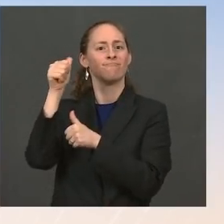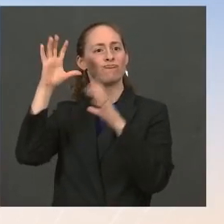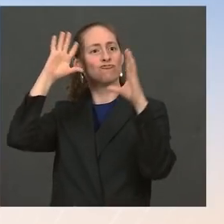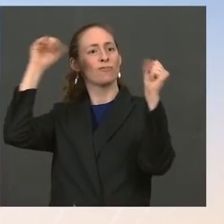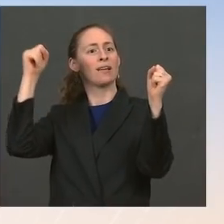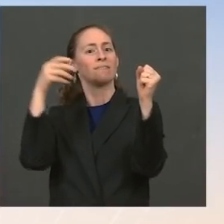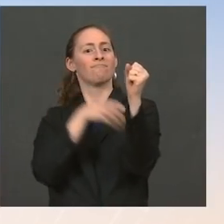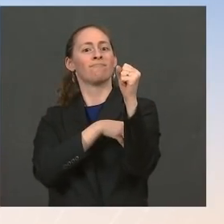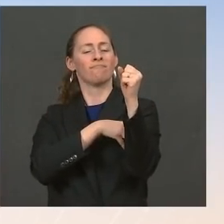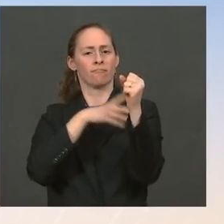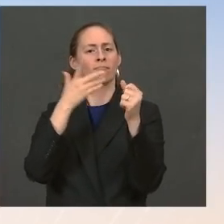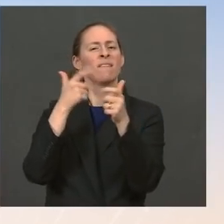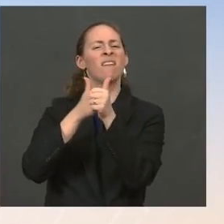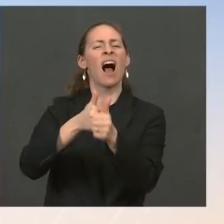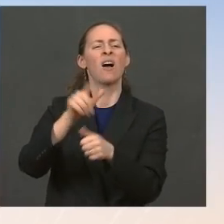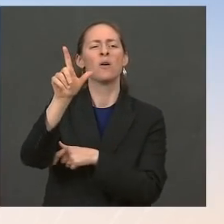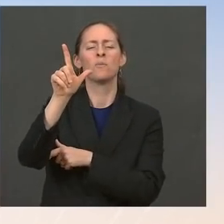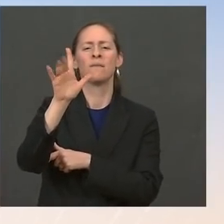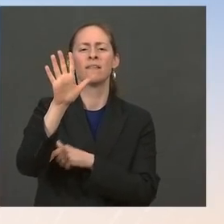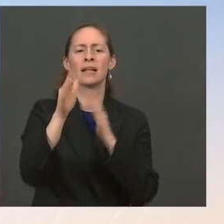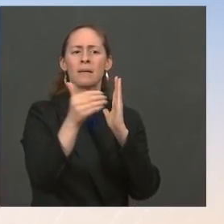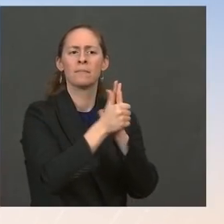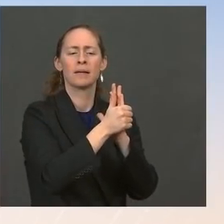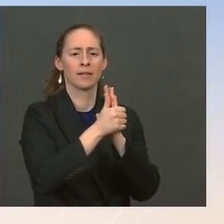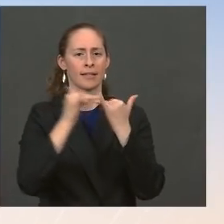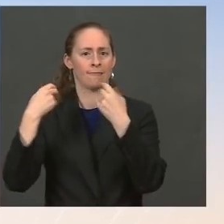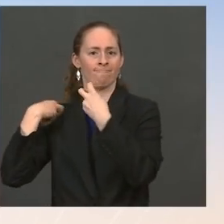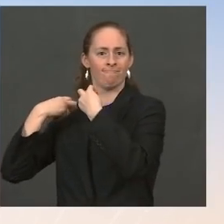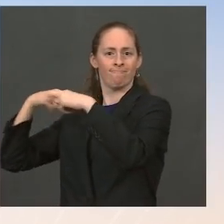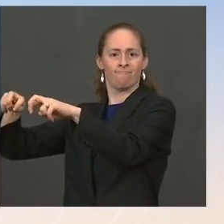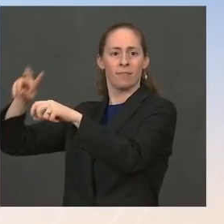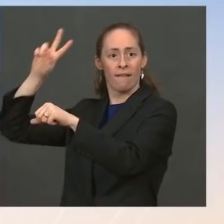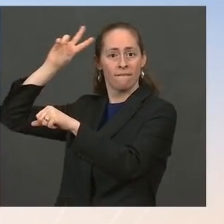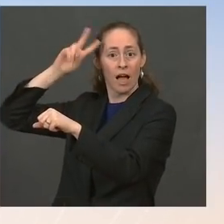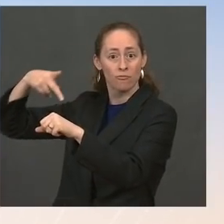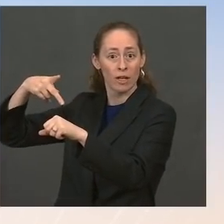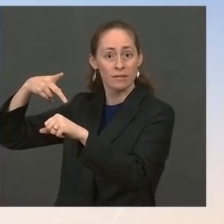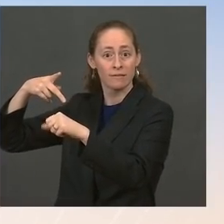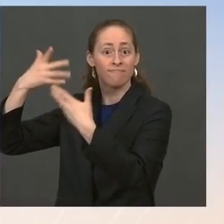So -- but that's a reflection of how he is and how he is feeling. The Press: Okay. And then if I could,